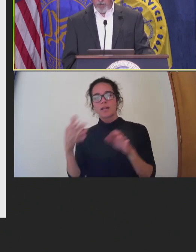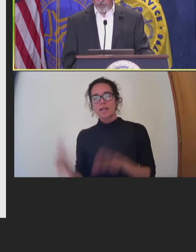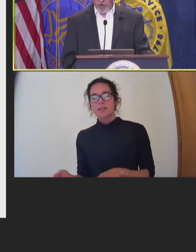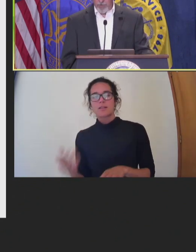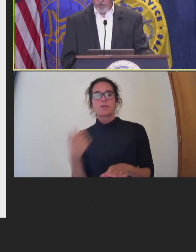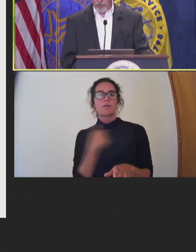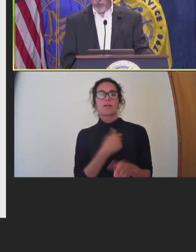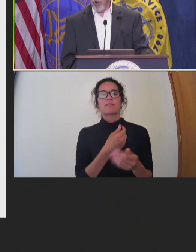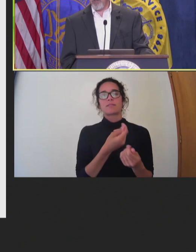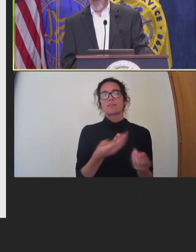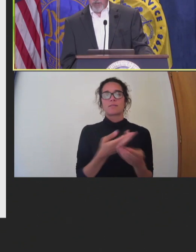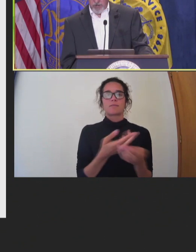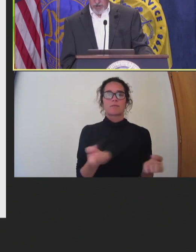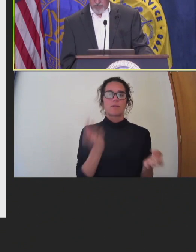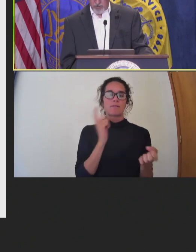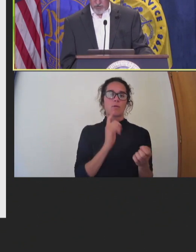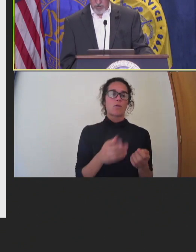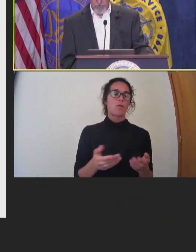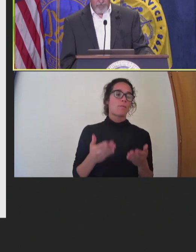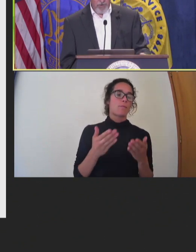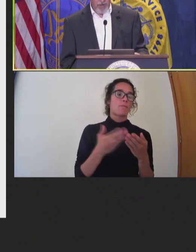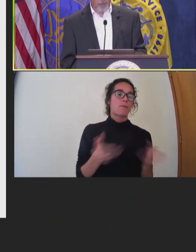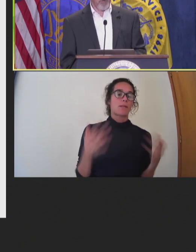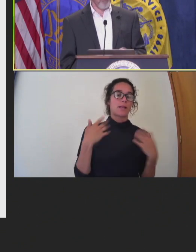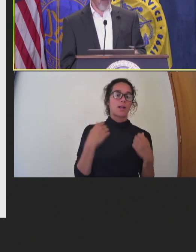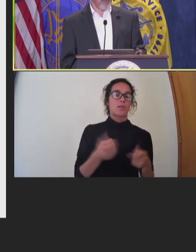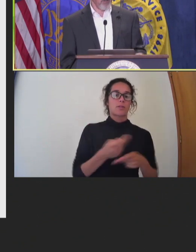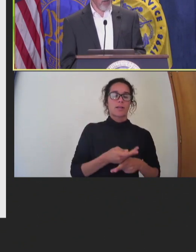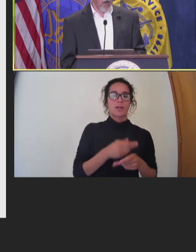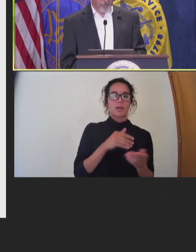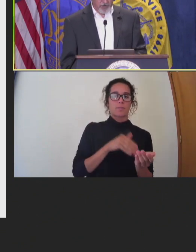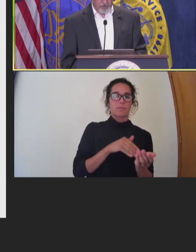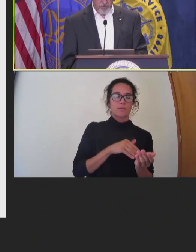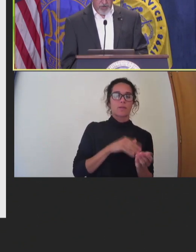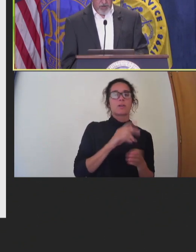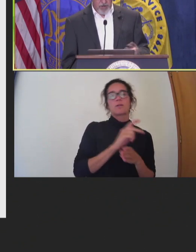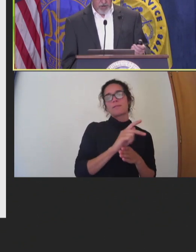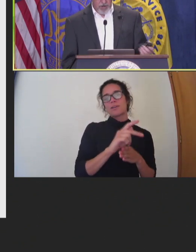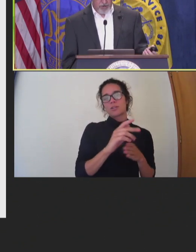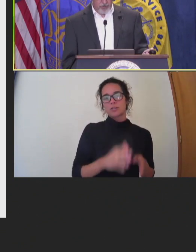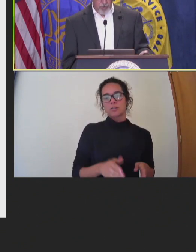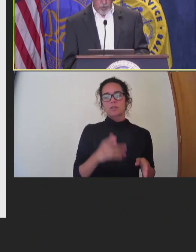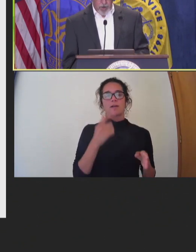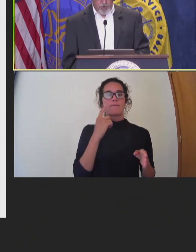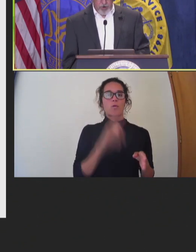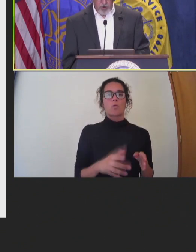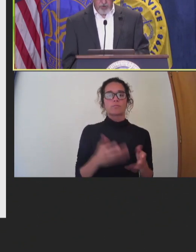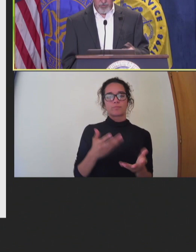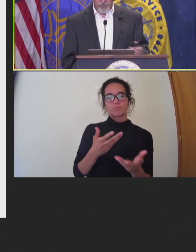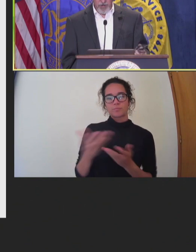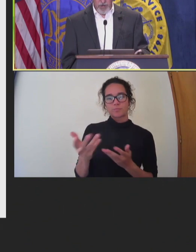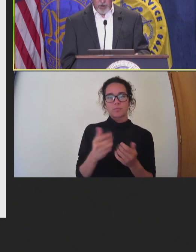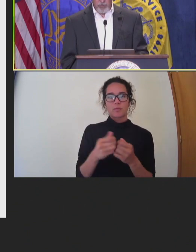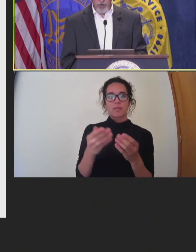champions to address vaccine hesitancy and build vaccine confidence. Links to our webinars, videos,